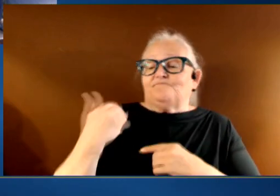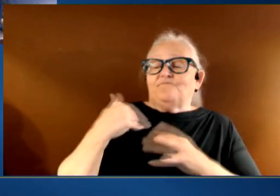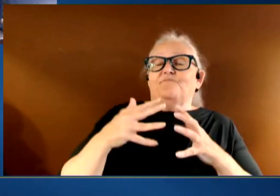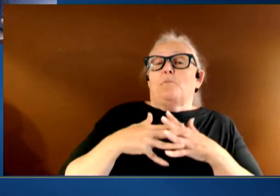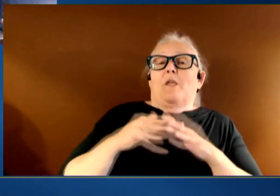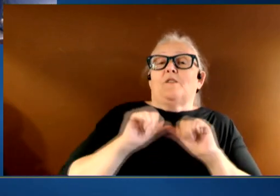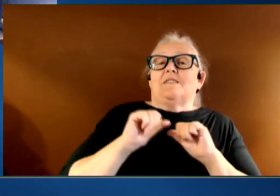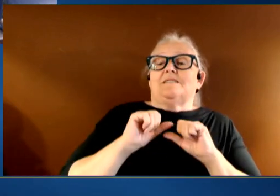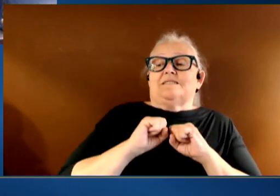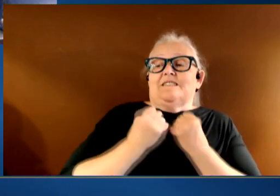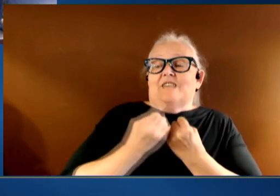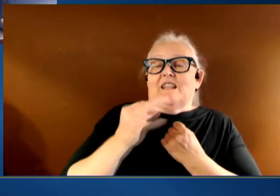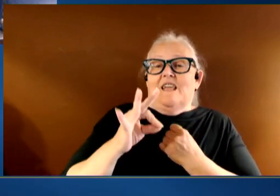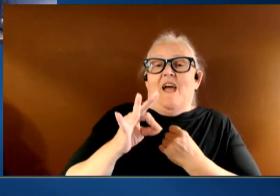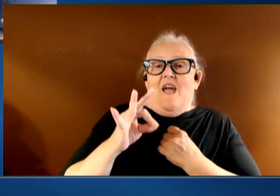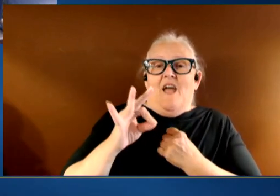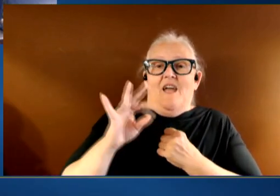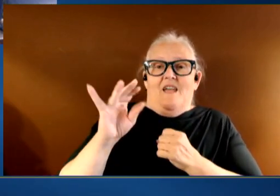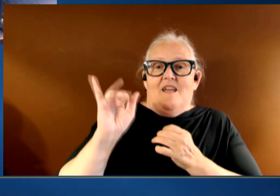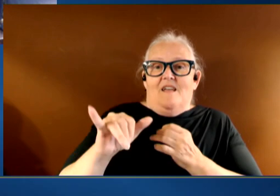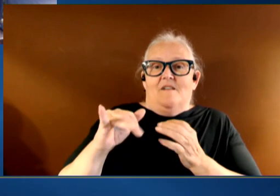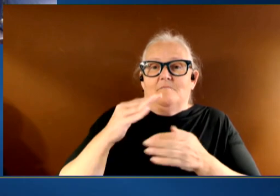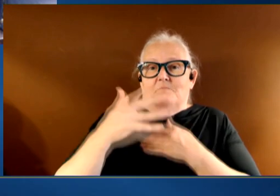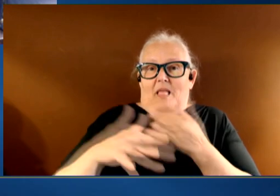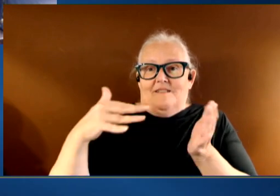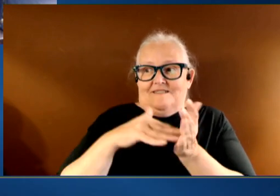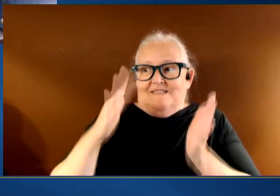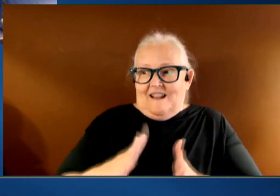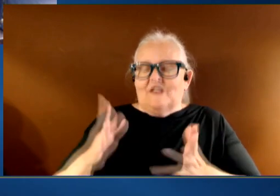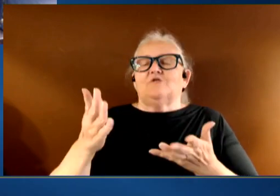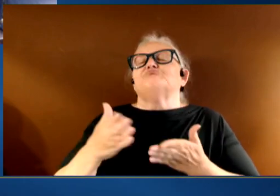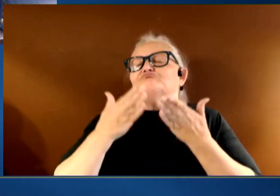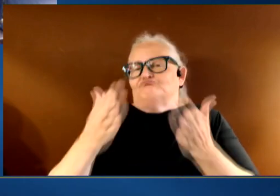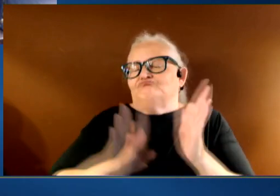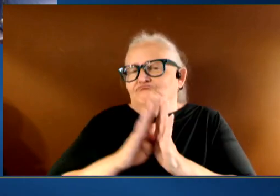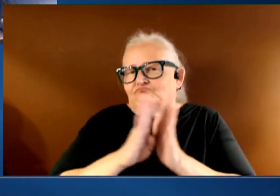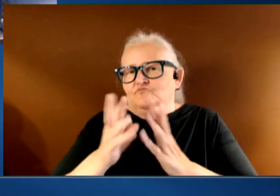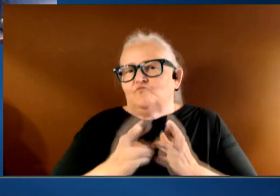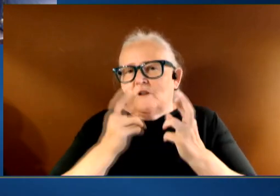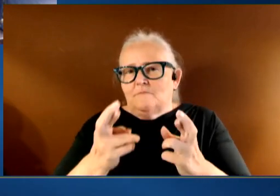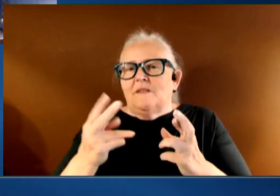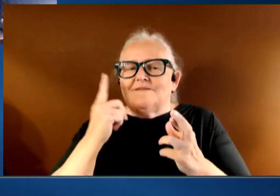held an endpoints workshop to develop consensus recommendations for clinical trial endpoints. The